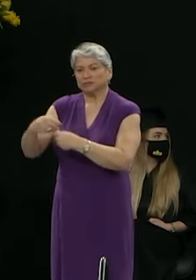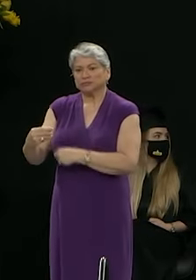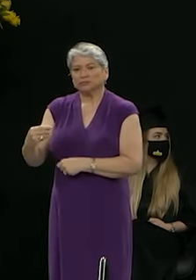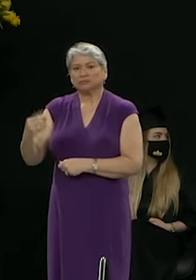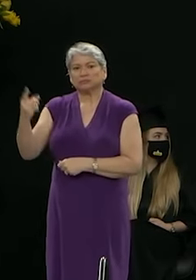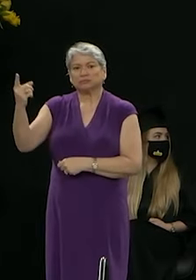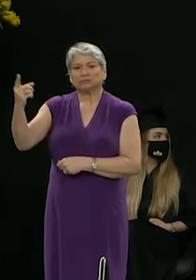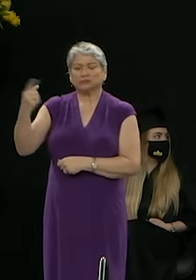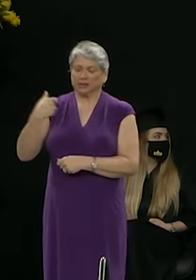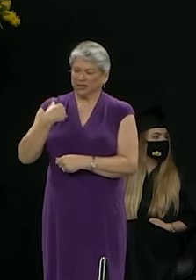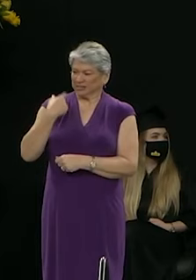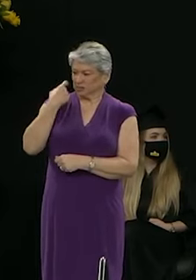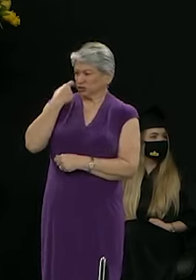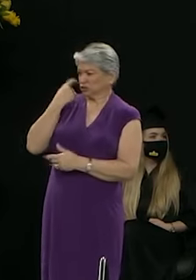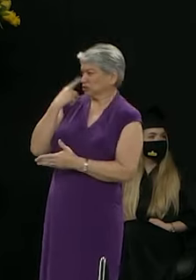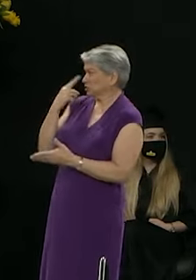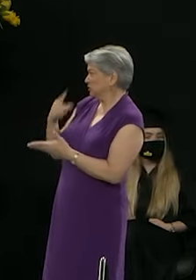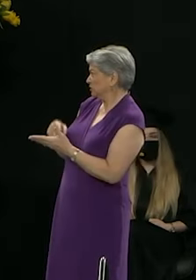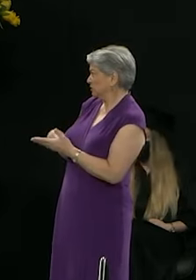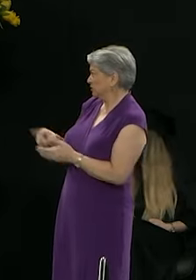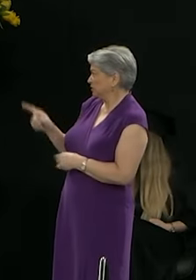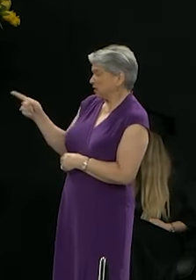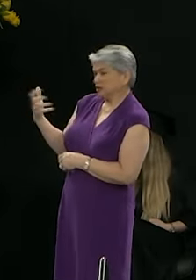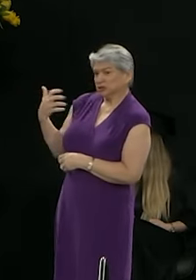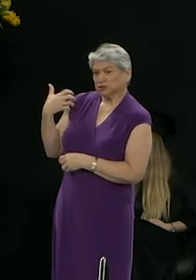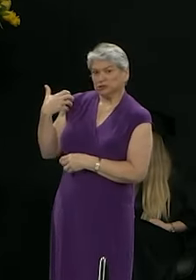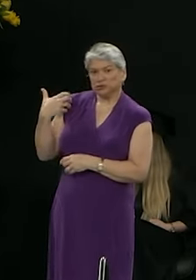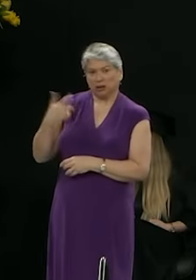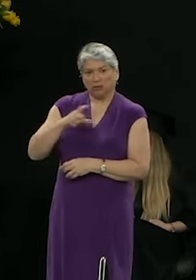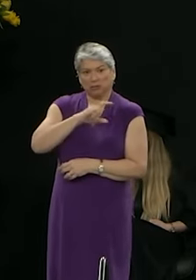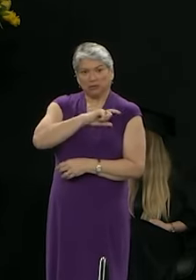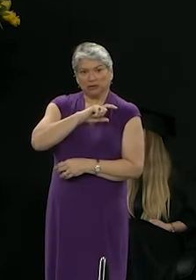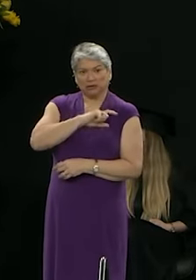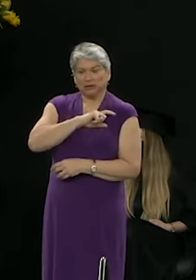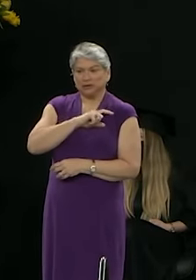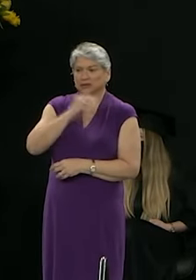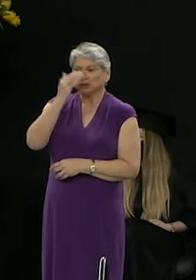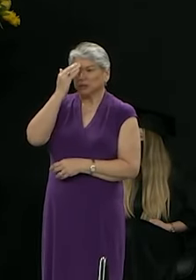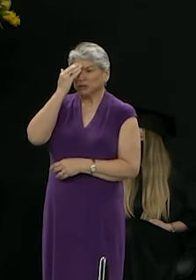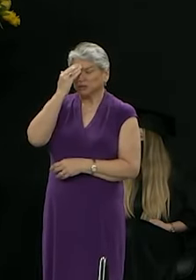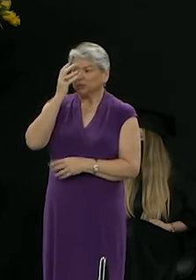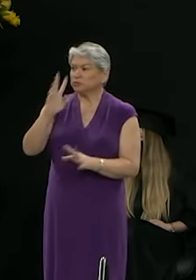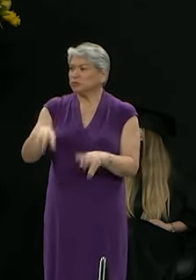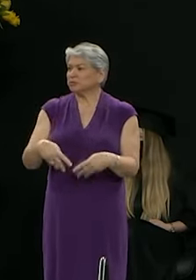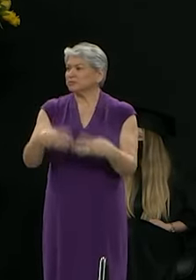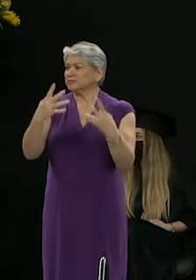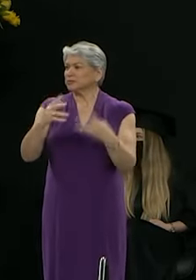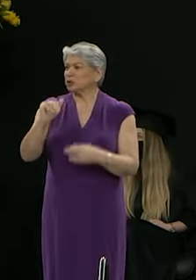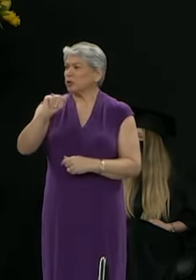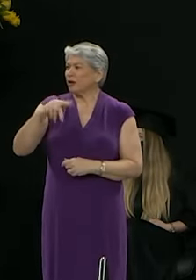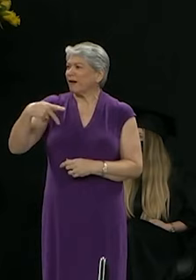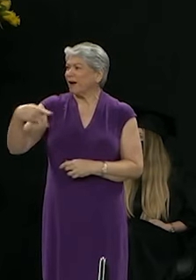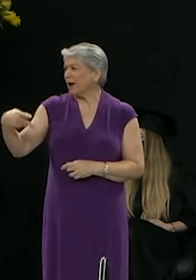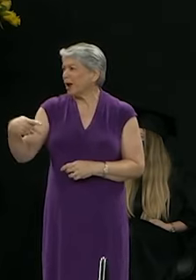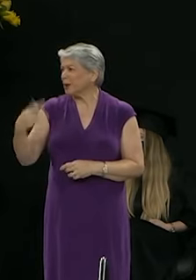I just checked in with our Chief of Police, Rusty Keyes, and I know everybody can pull it up on your app on your phone,